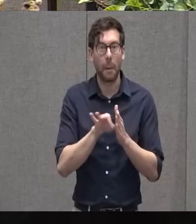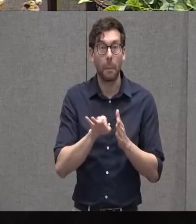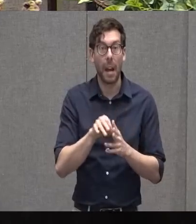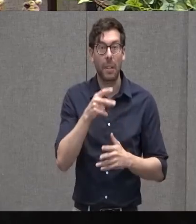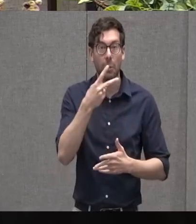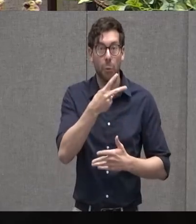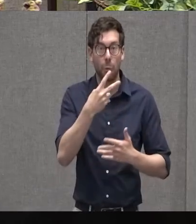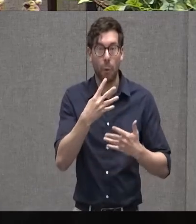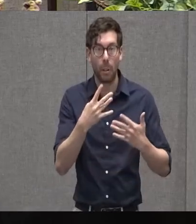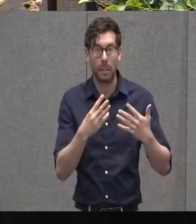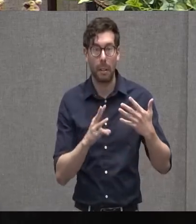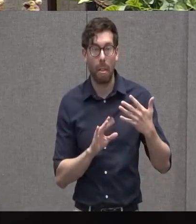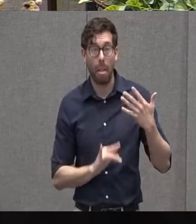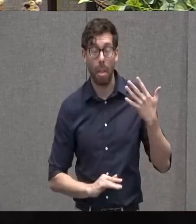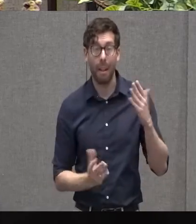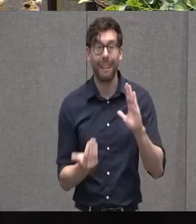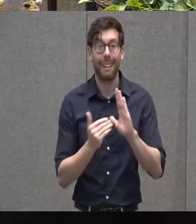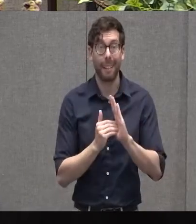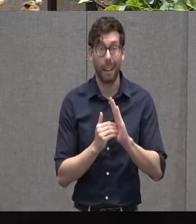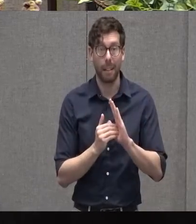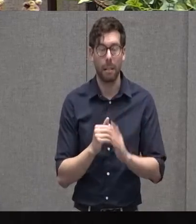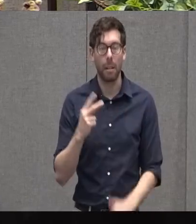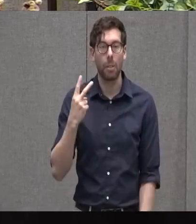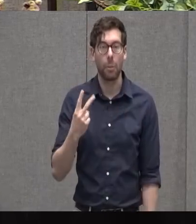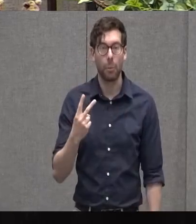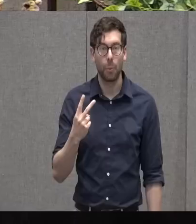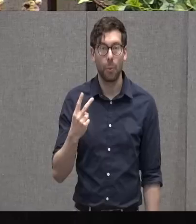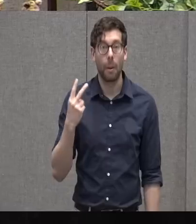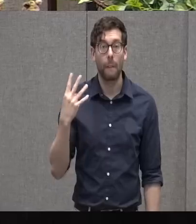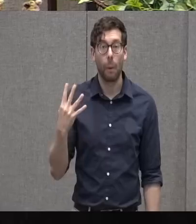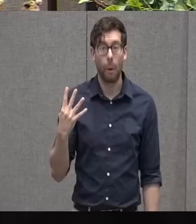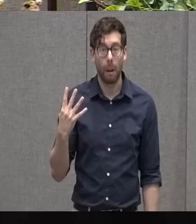Two, four, six, eight, 10,